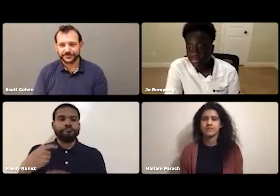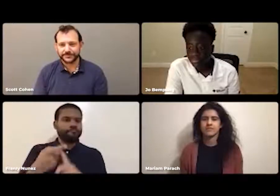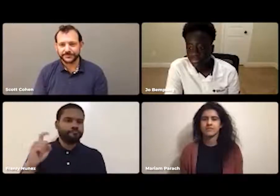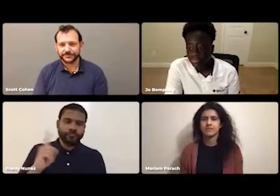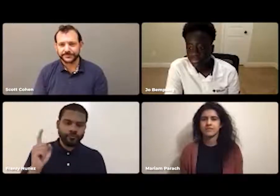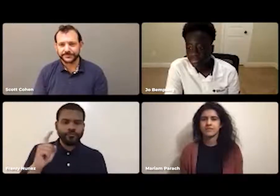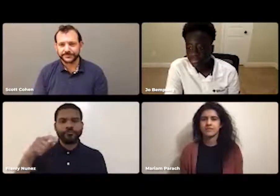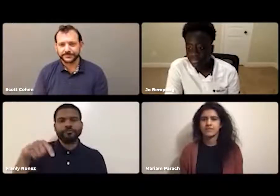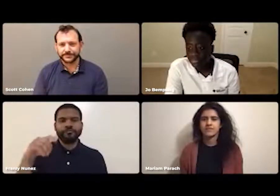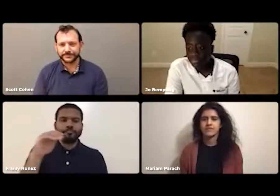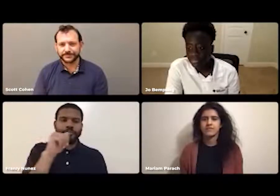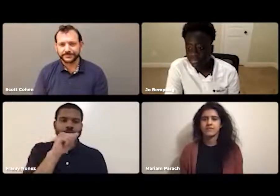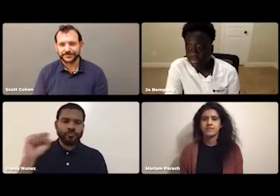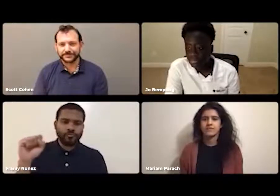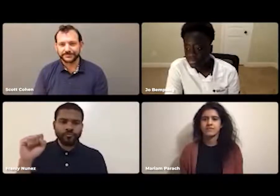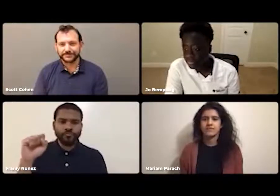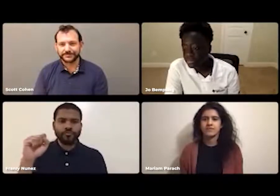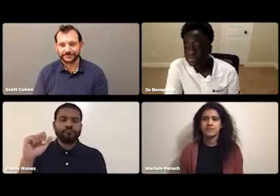My last name is Ulerio.